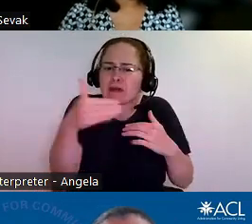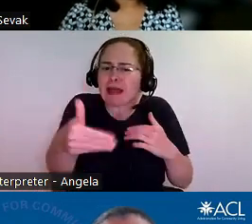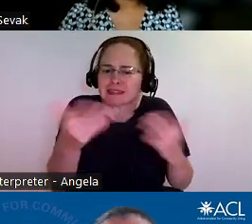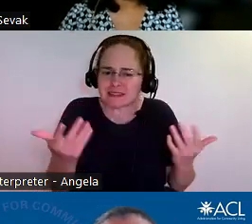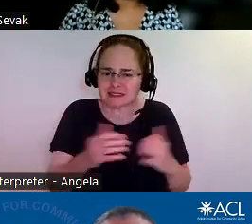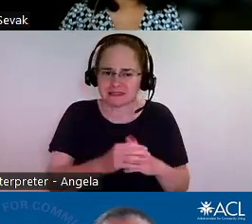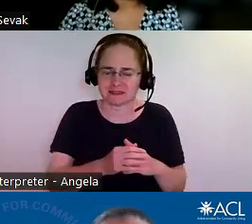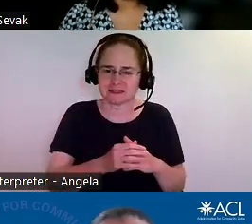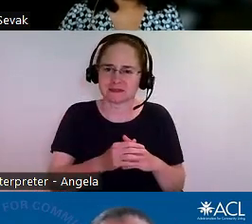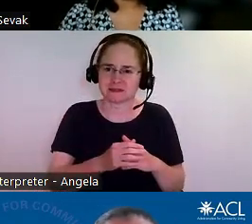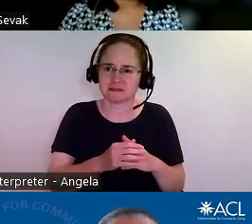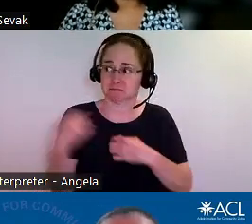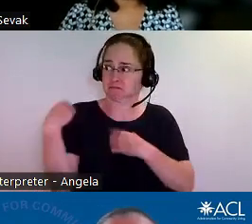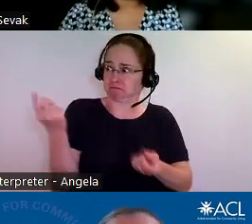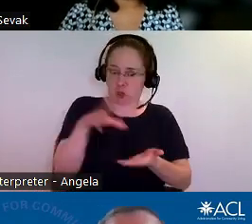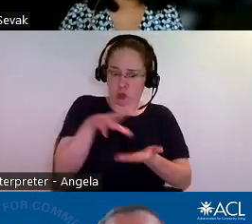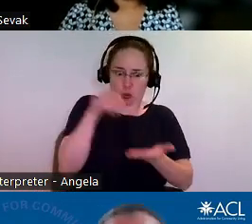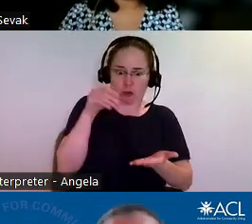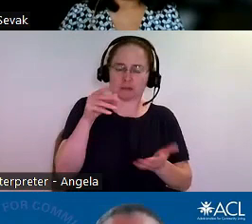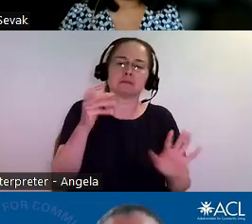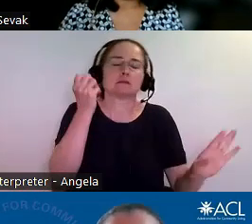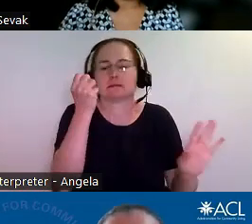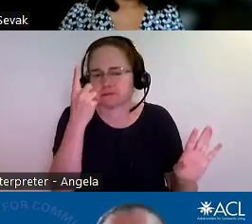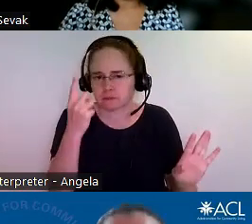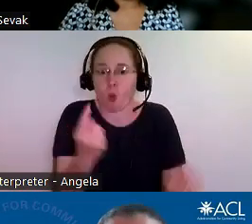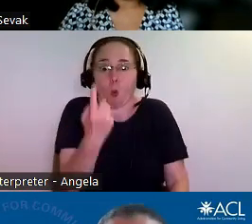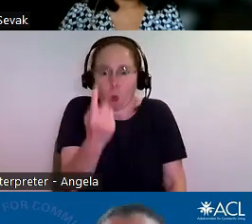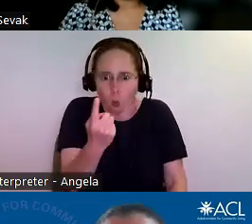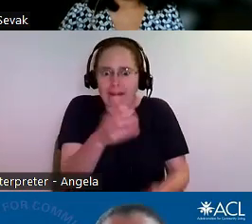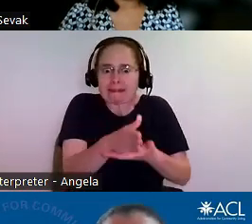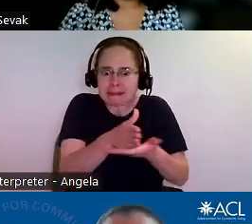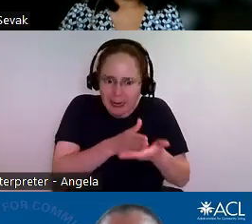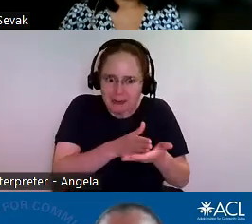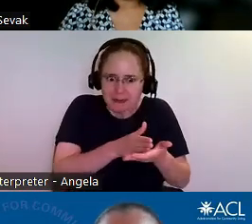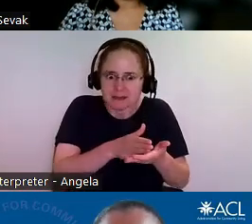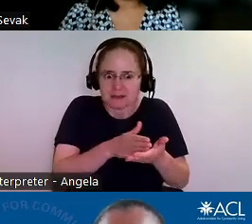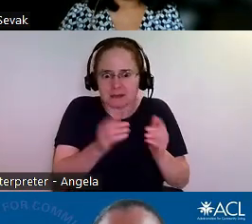what you've learned from this, and I realize this is one segment of a much larger project,